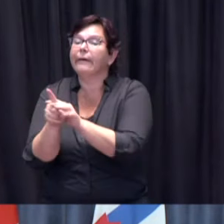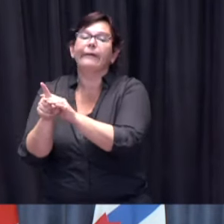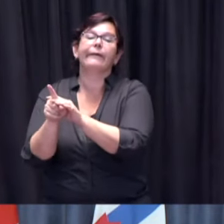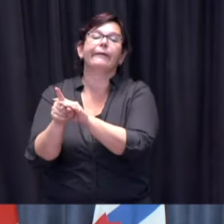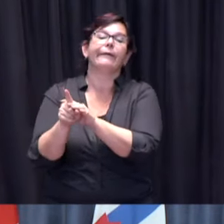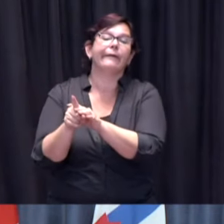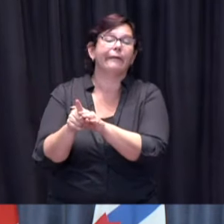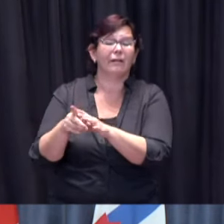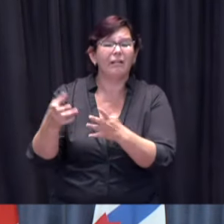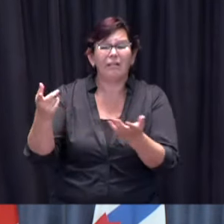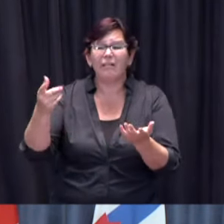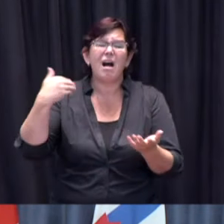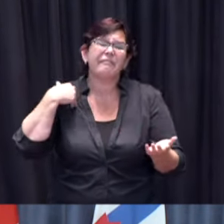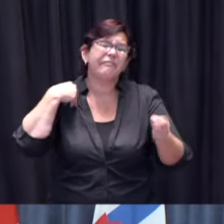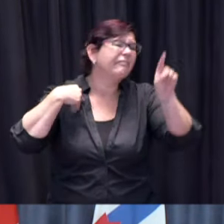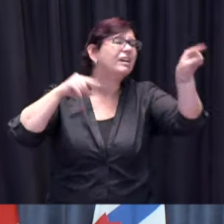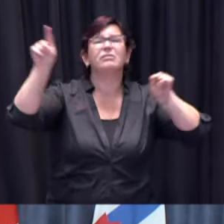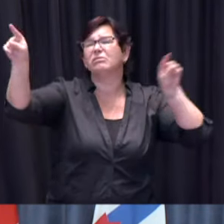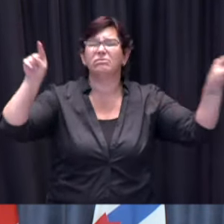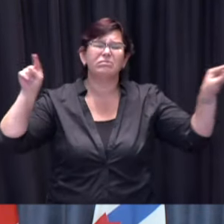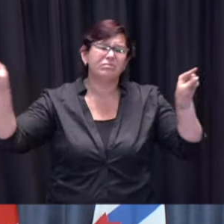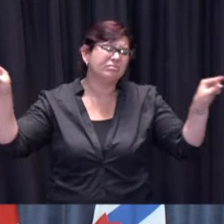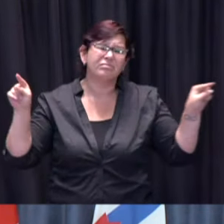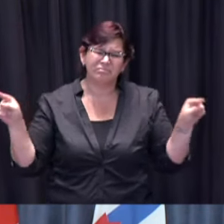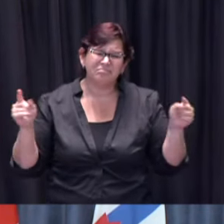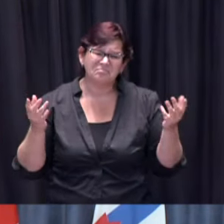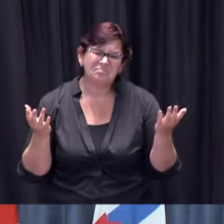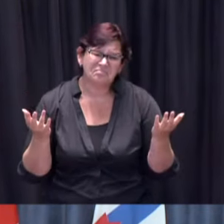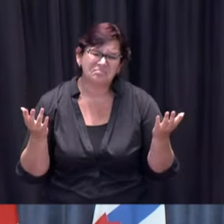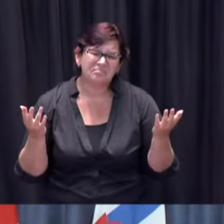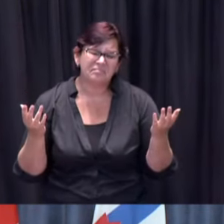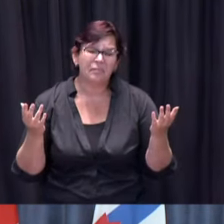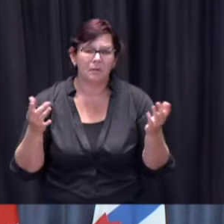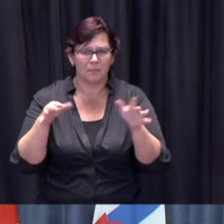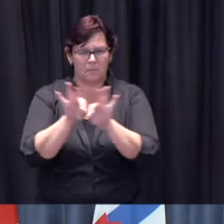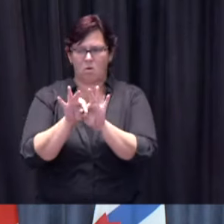I will say that the level of cooperation and preparedness by